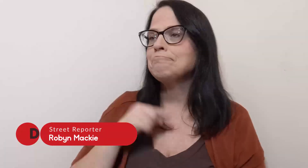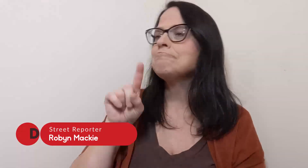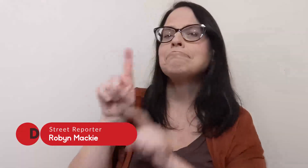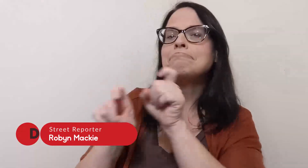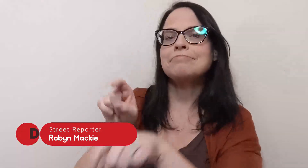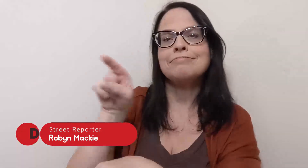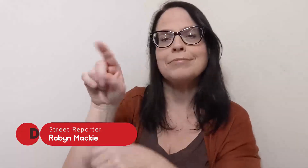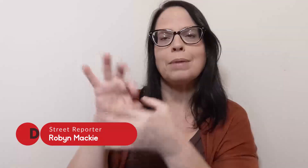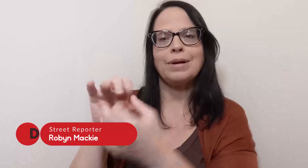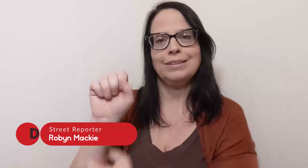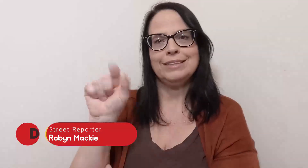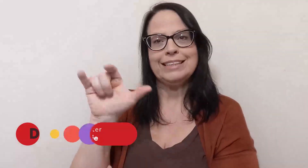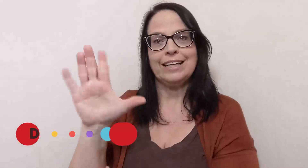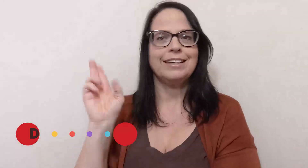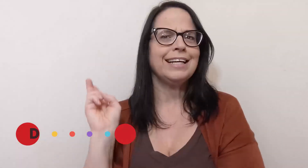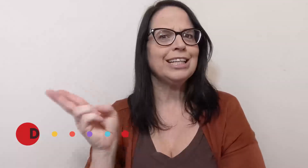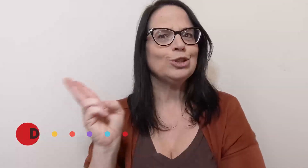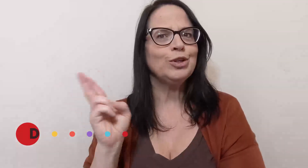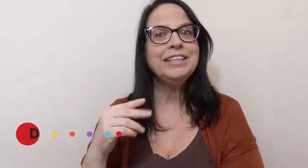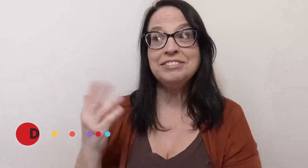I asked Gary to tell us the history of SLIC.